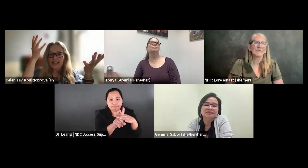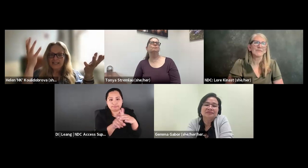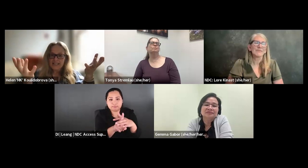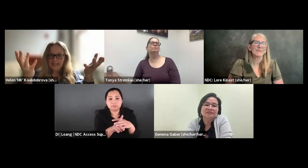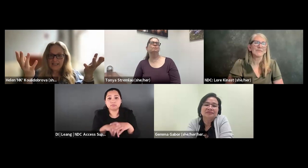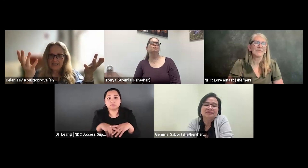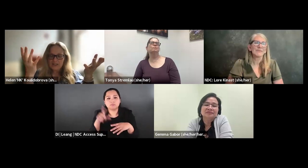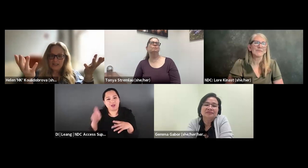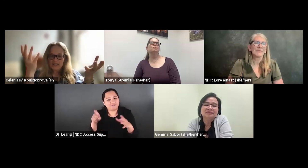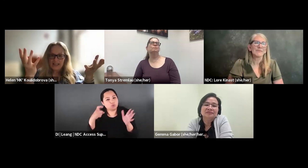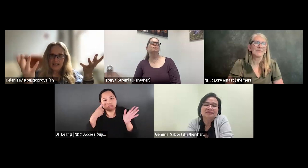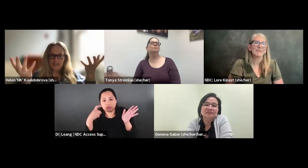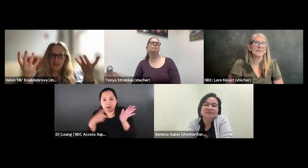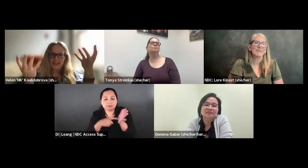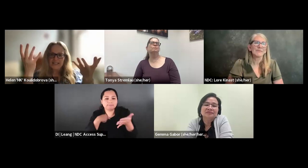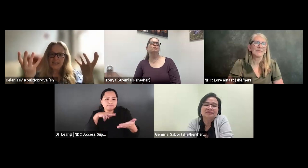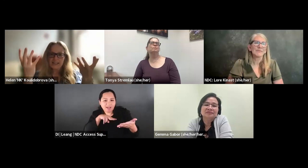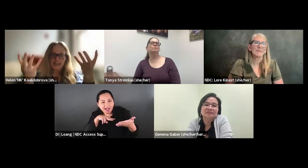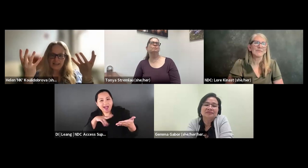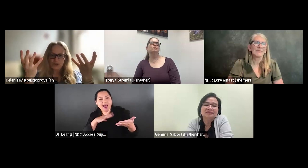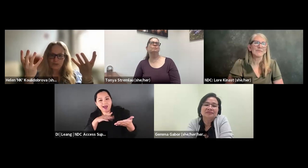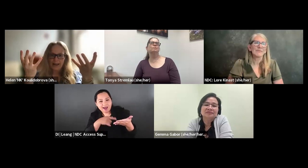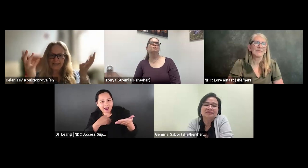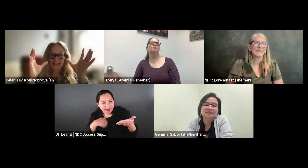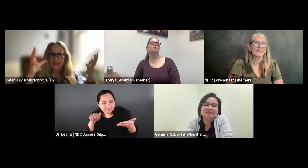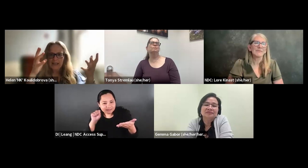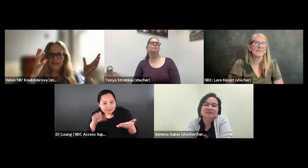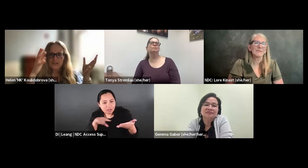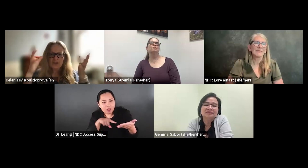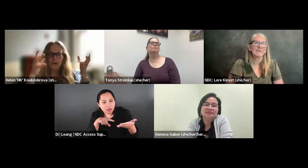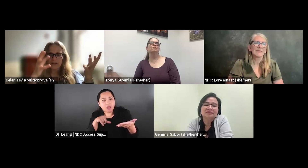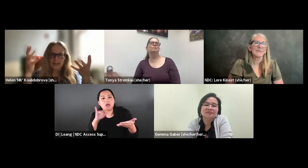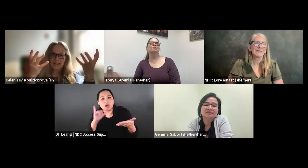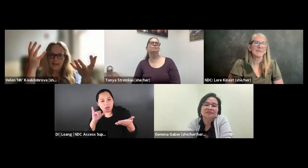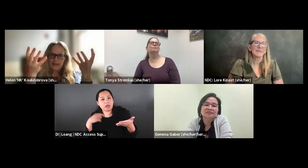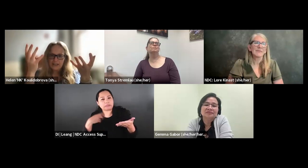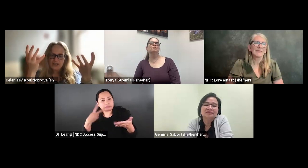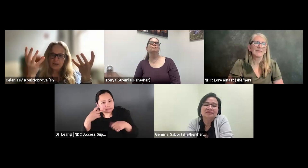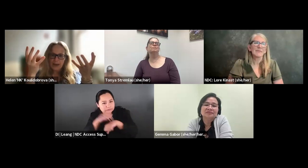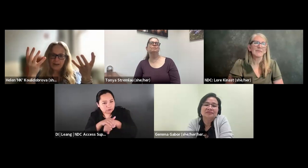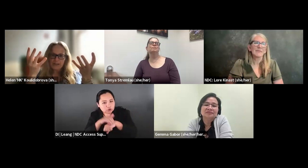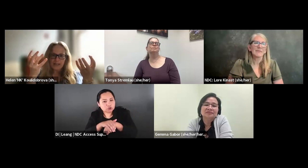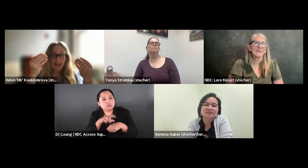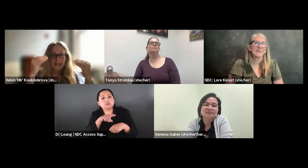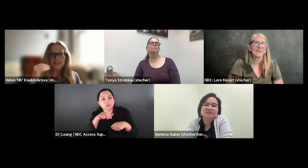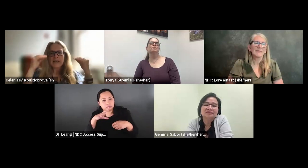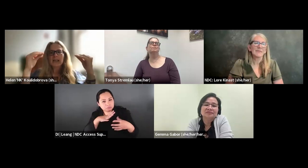I see that this is English. I see that they're interacting. Here's the comparison case.